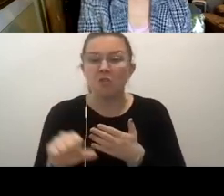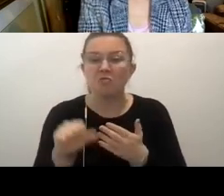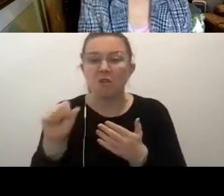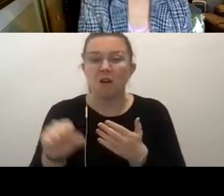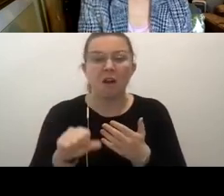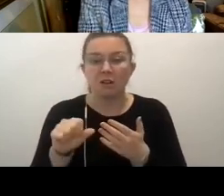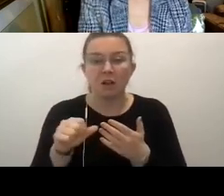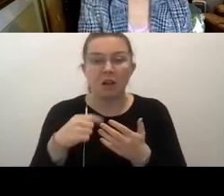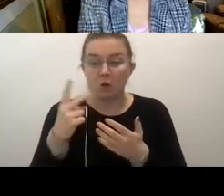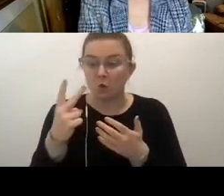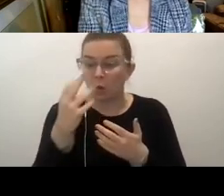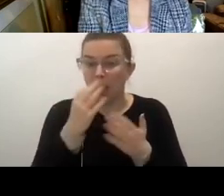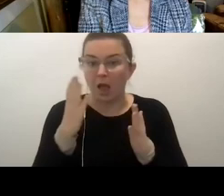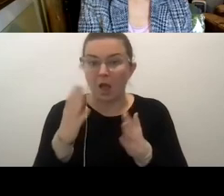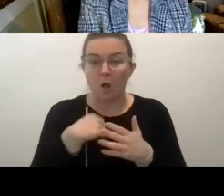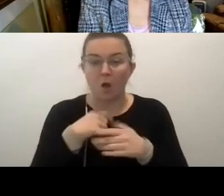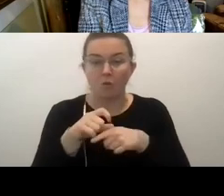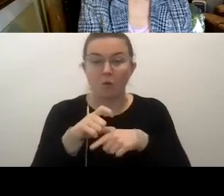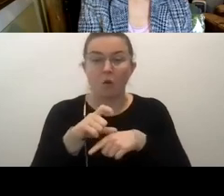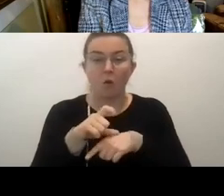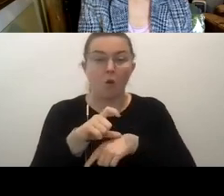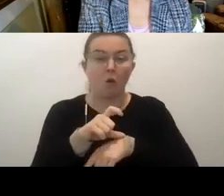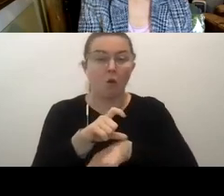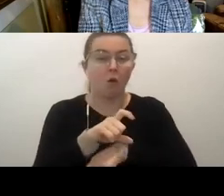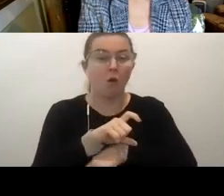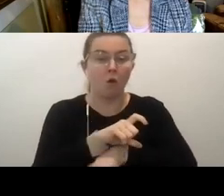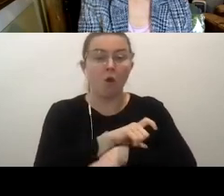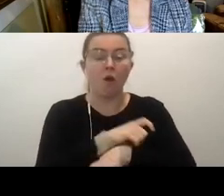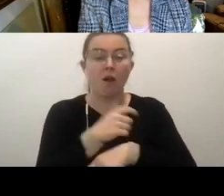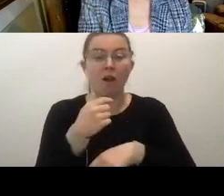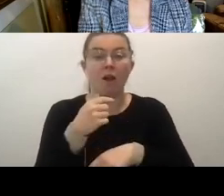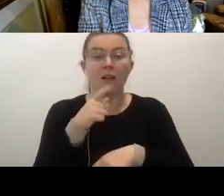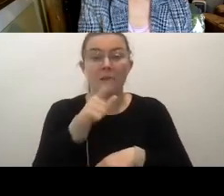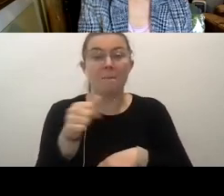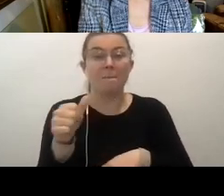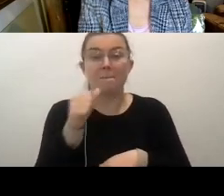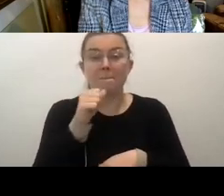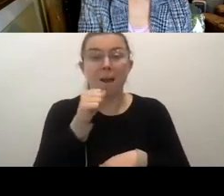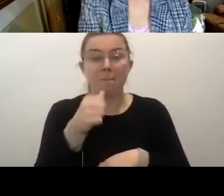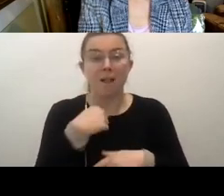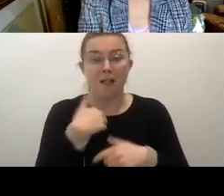two hours grew and grew and grew and I left a pub for the first time in my life feeling